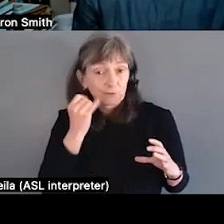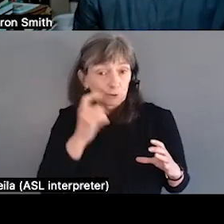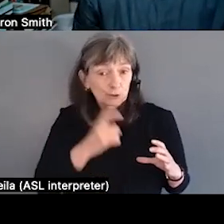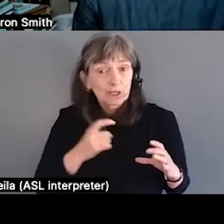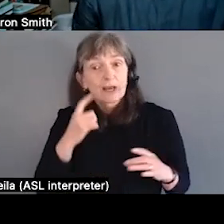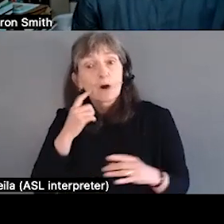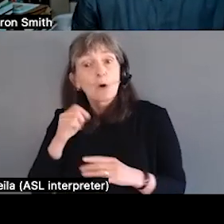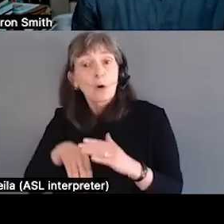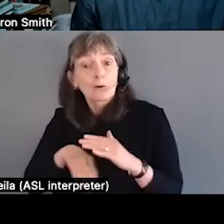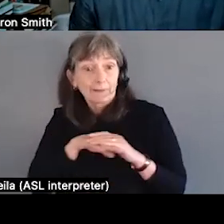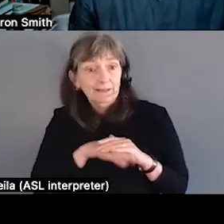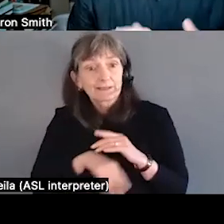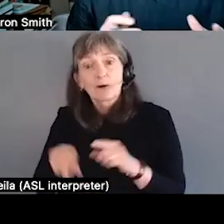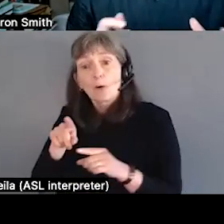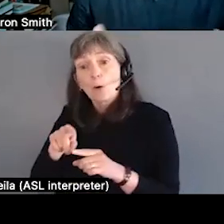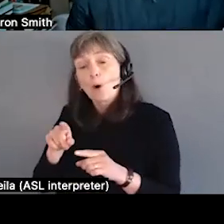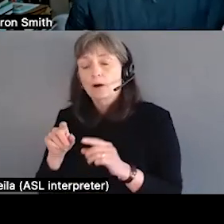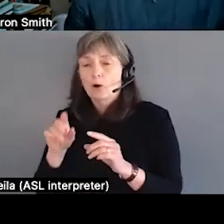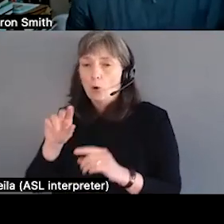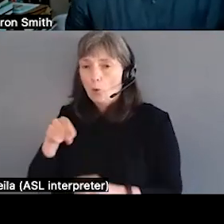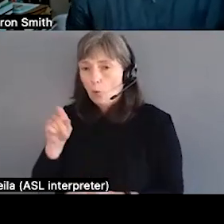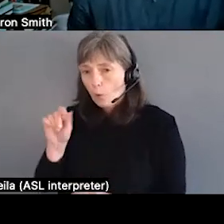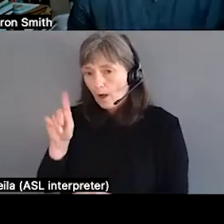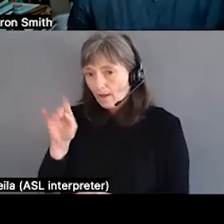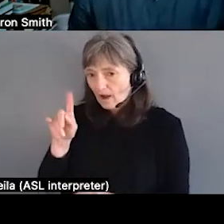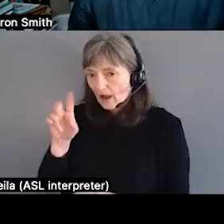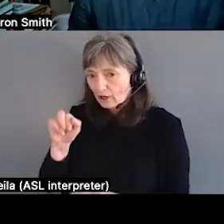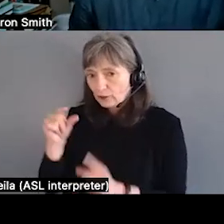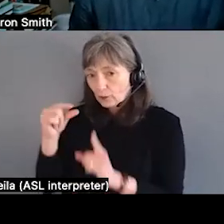the audience for your titles, or if you're a book seller, help you find them in the first place.